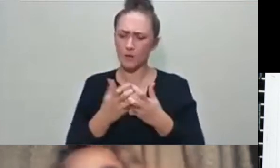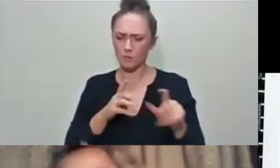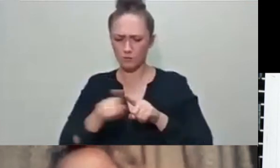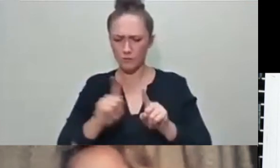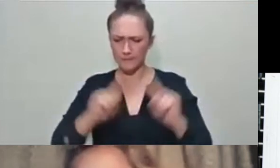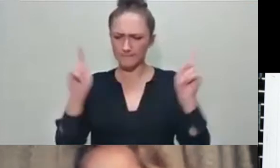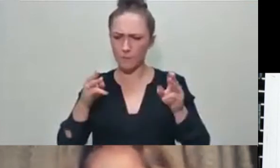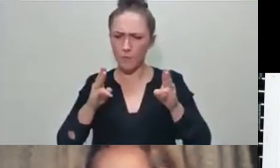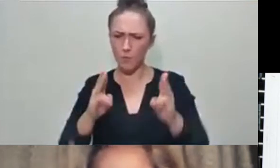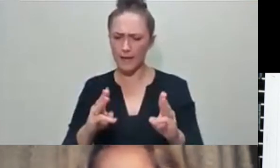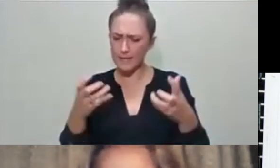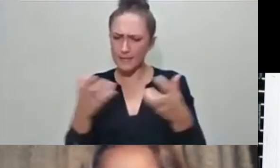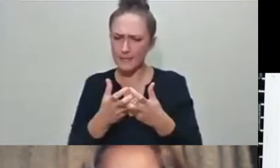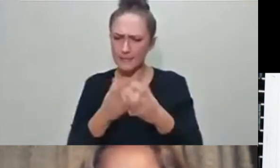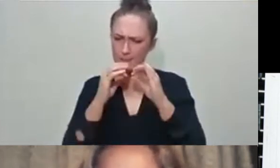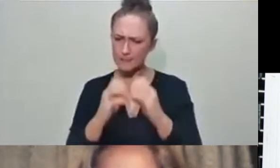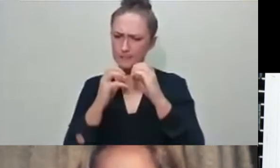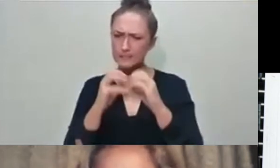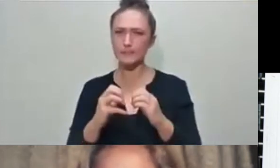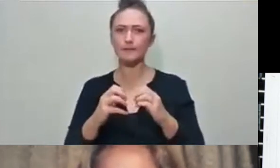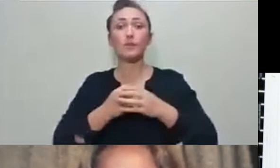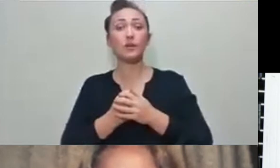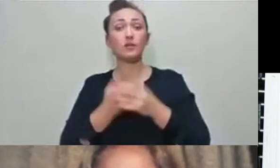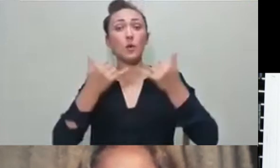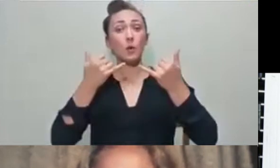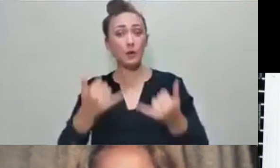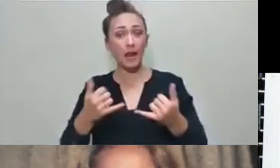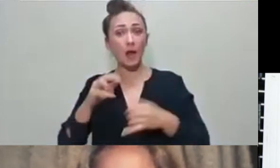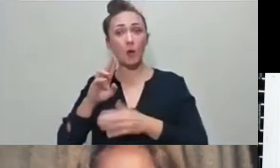so now Nicola Owen is doing an audio described take